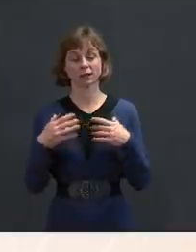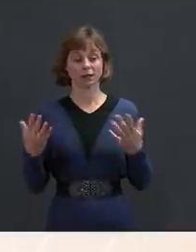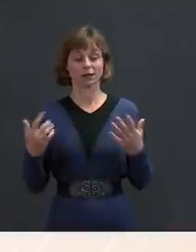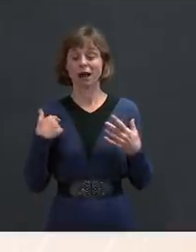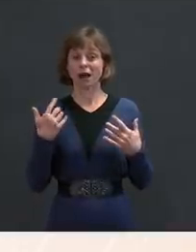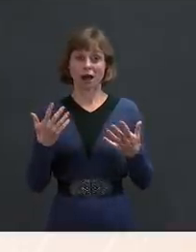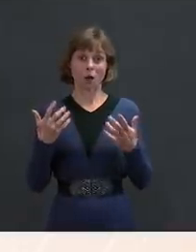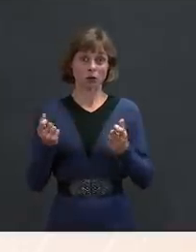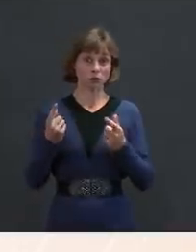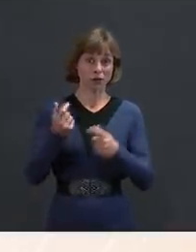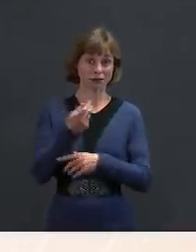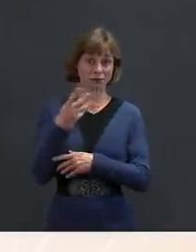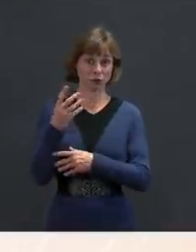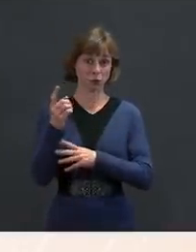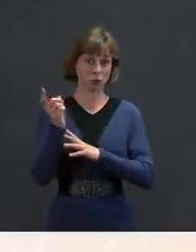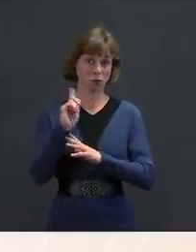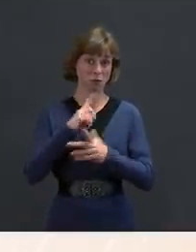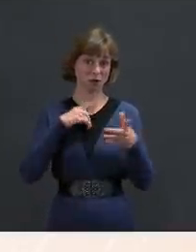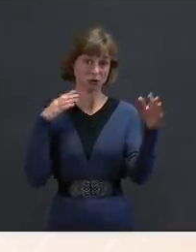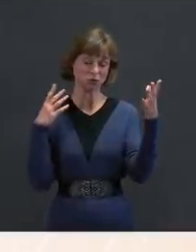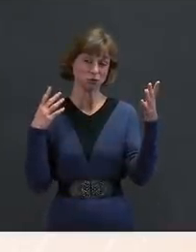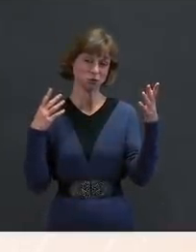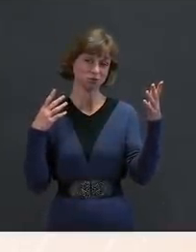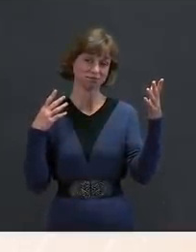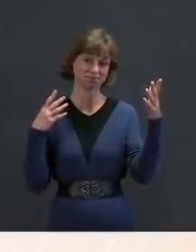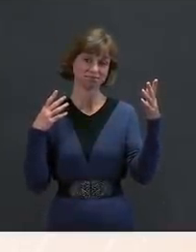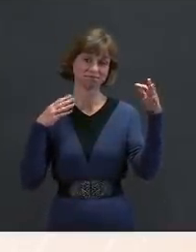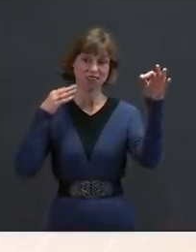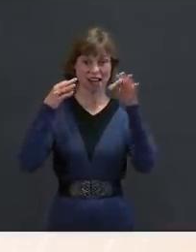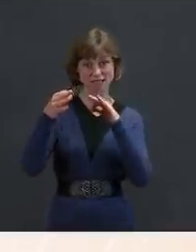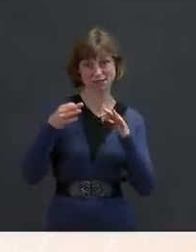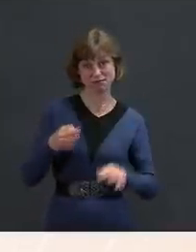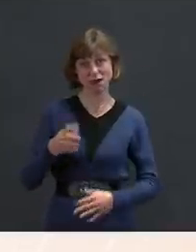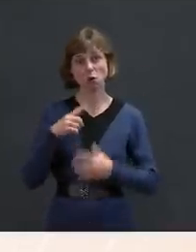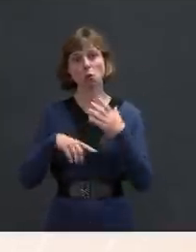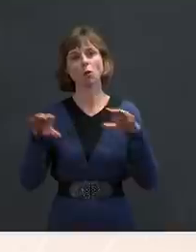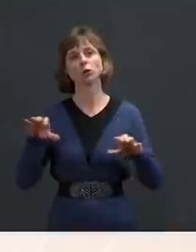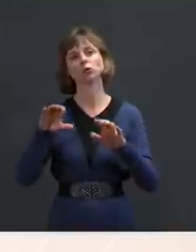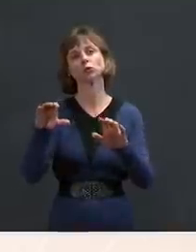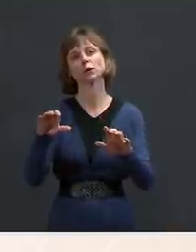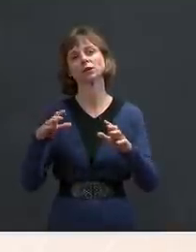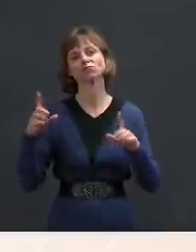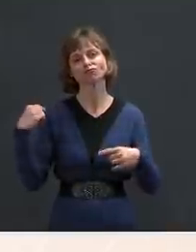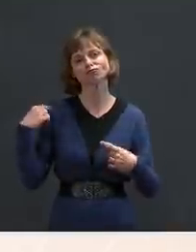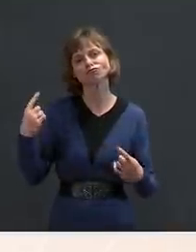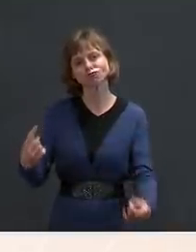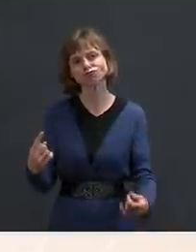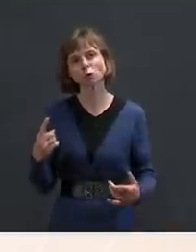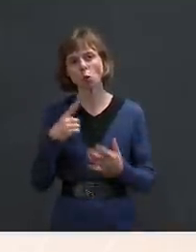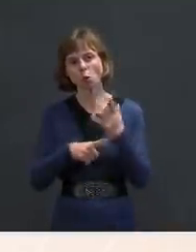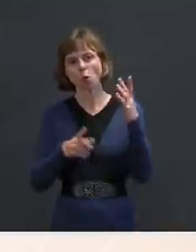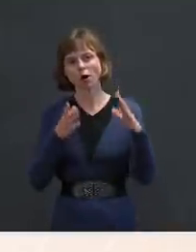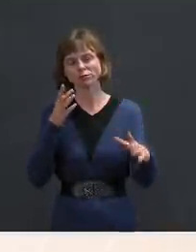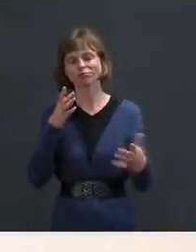to provide you with an overview of what we have done and are continuing to do and what we are dedicated to achieving.